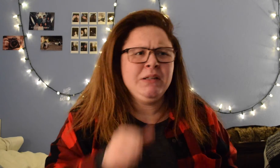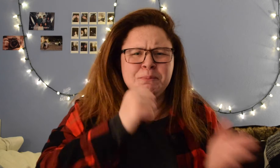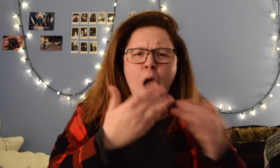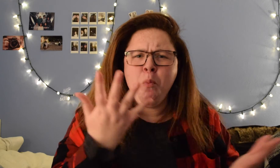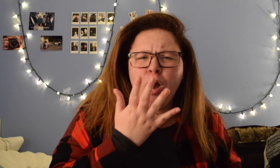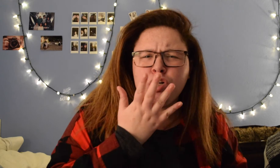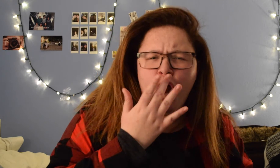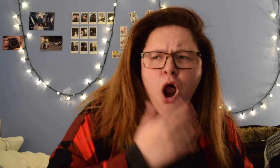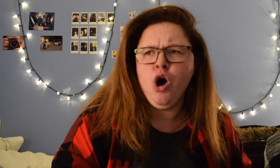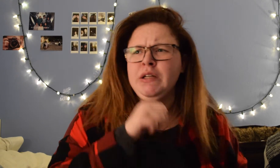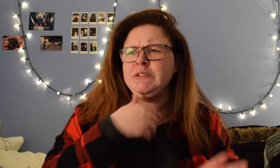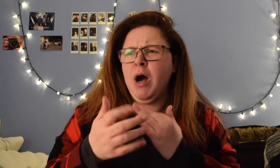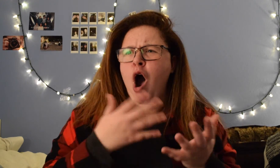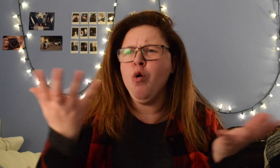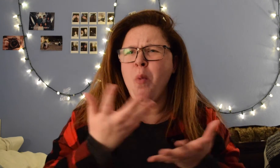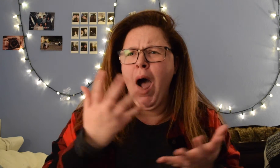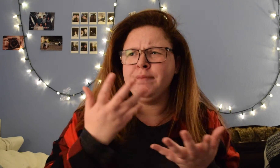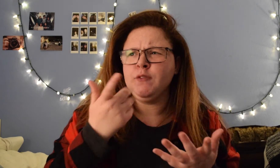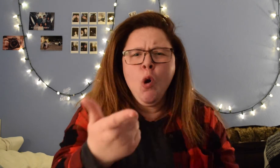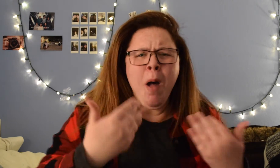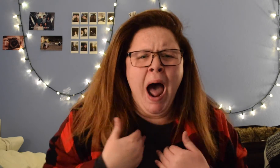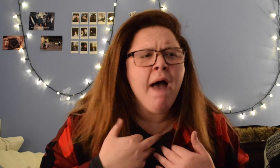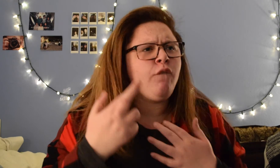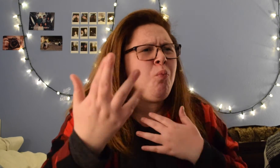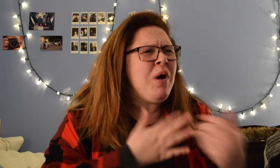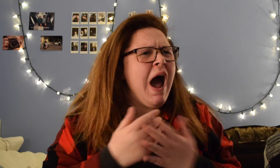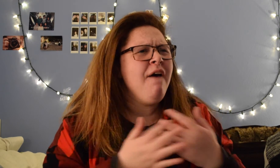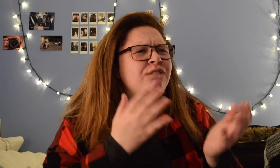It doesn't matter what color we are, what you have, whatever.